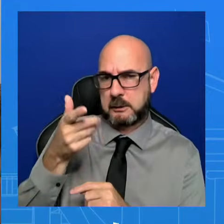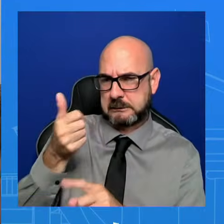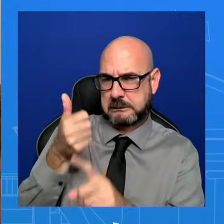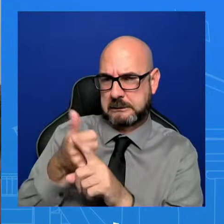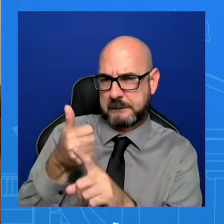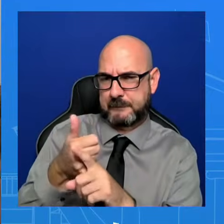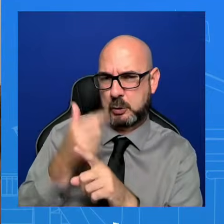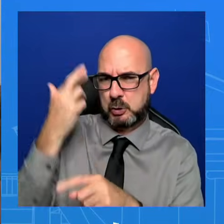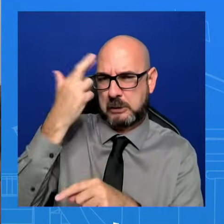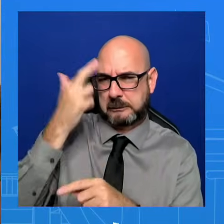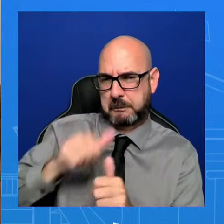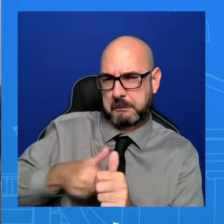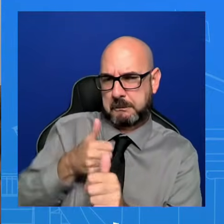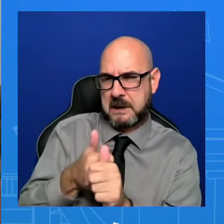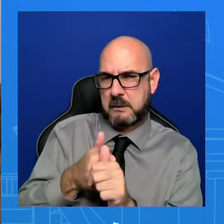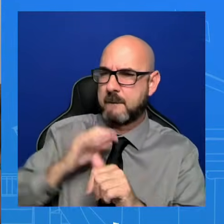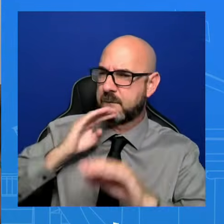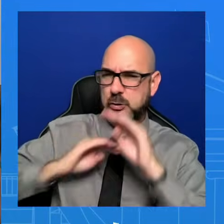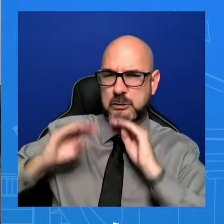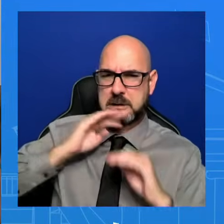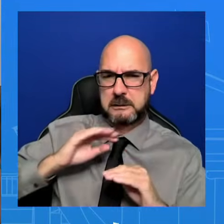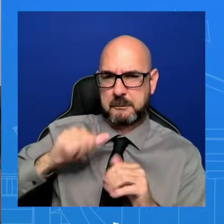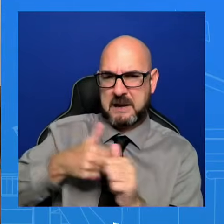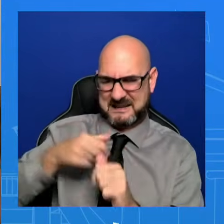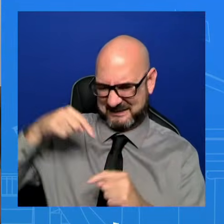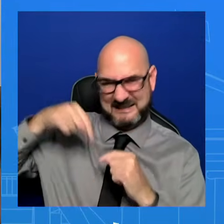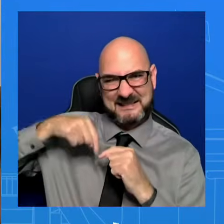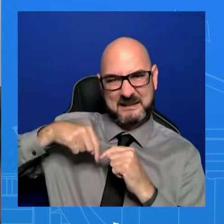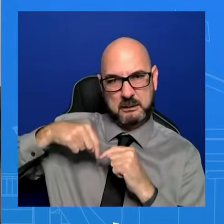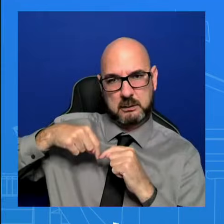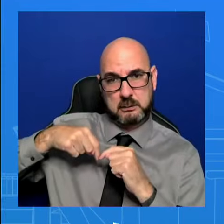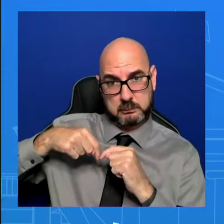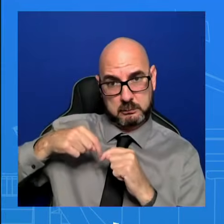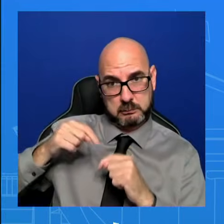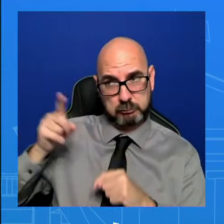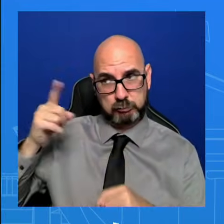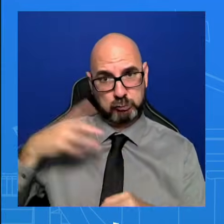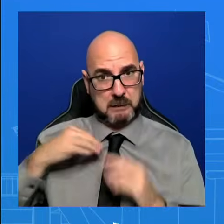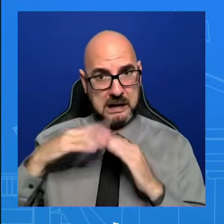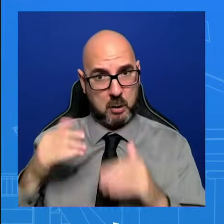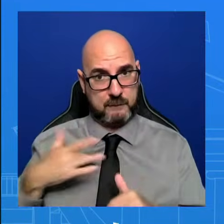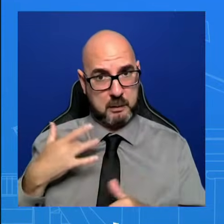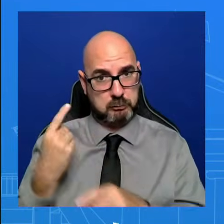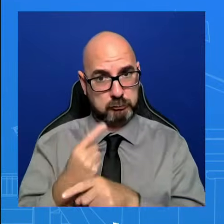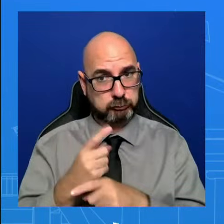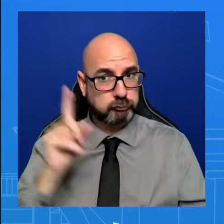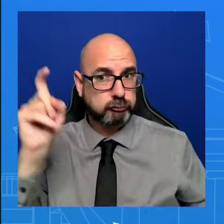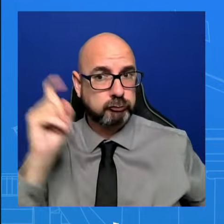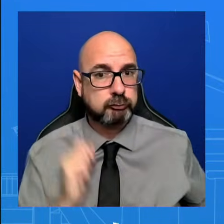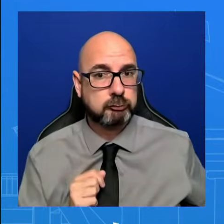How do -- does White House view those as legitimate? Ms. Jean-Pierre: So, look, topline here: Every -- every American has the right